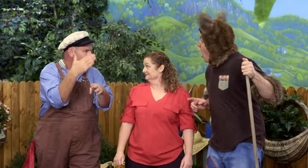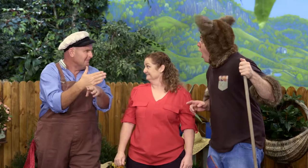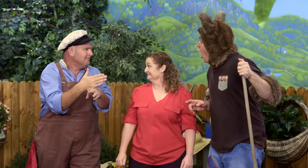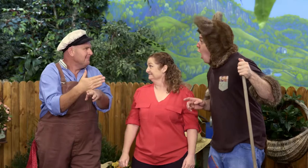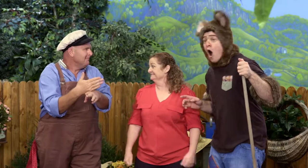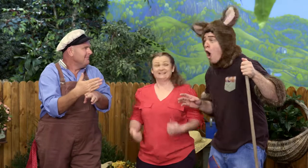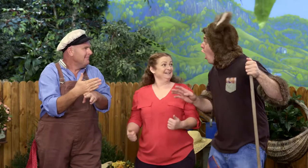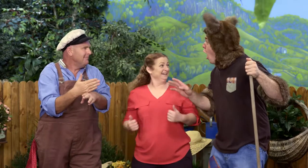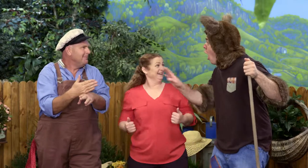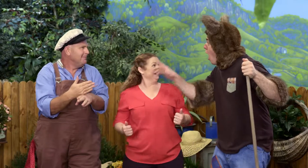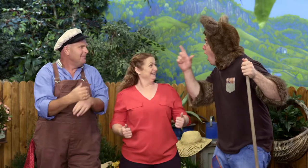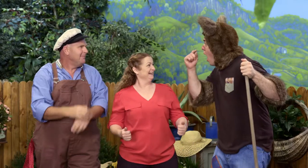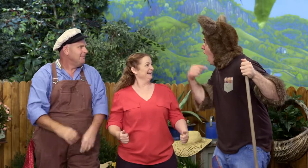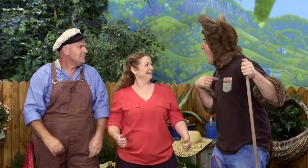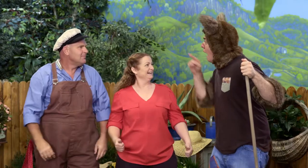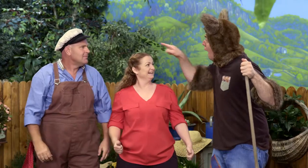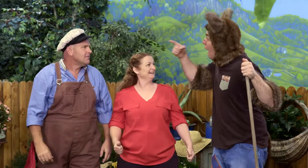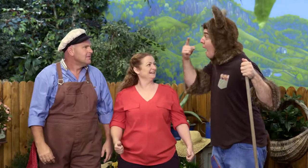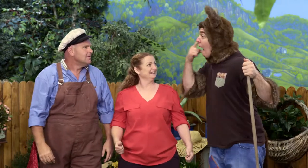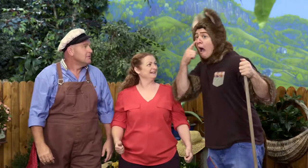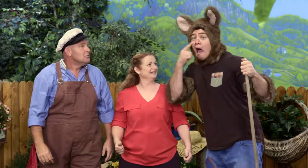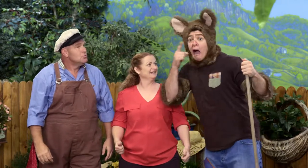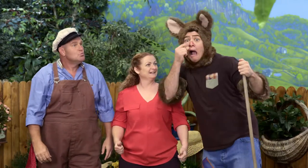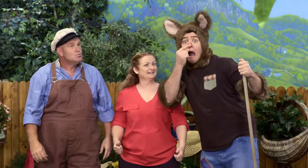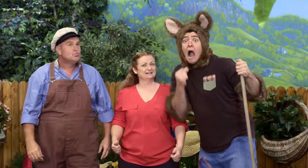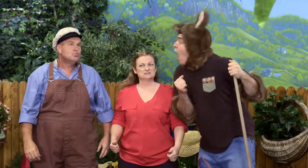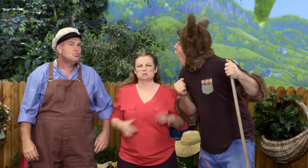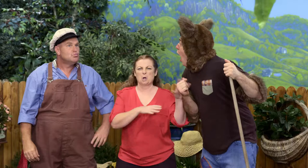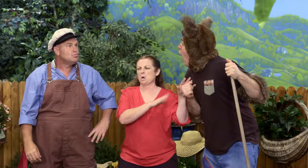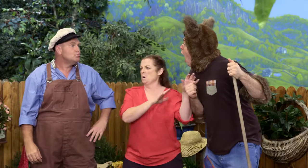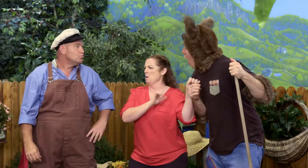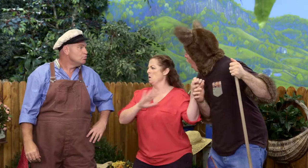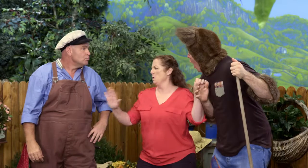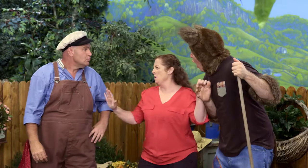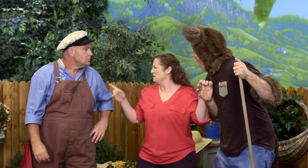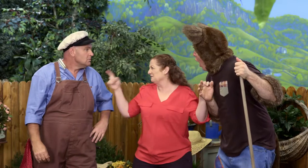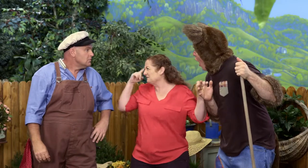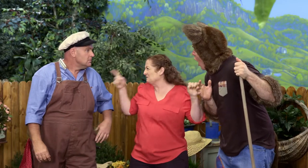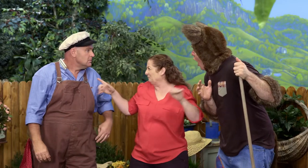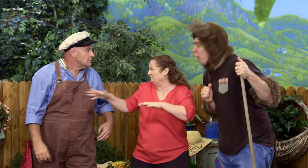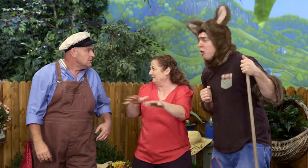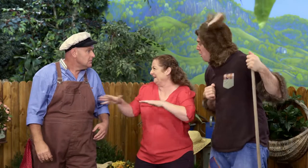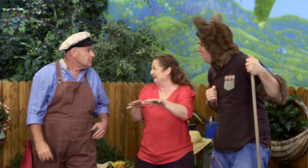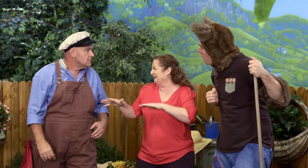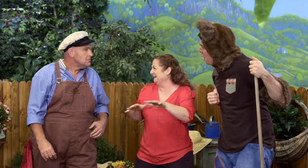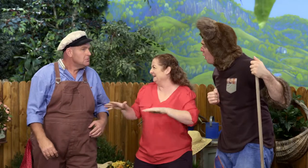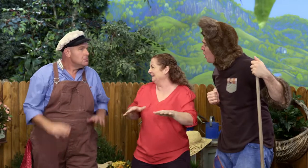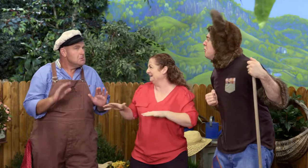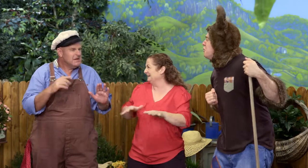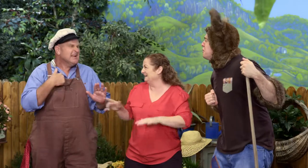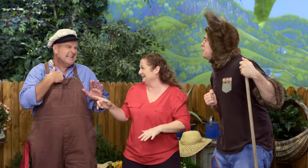Oh! Skip, can I come and have a look? Oh, hang on, Possum. I know Skip is very busy.